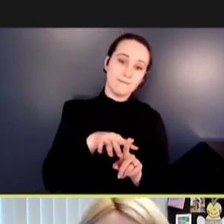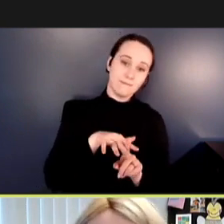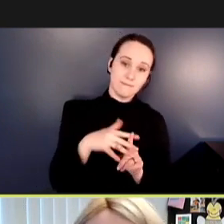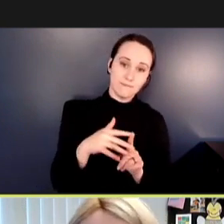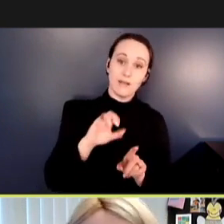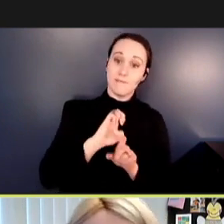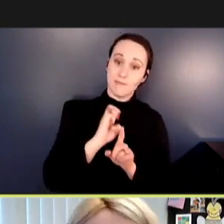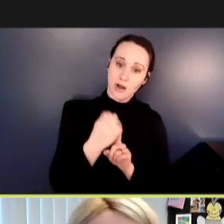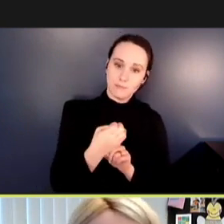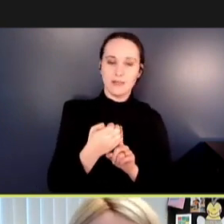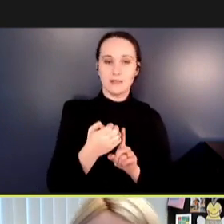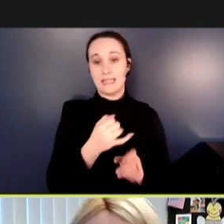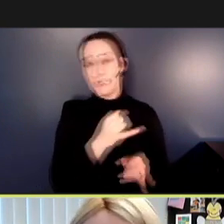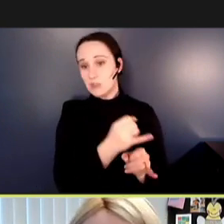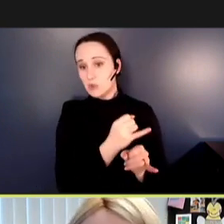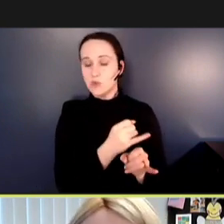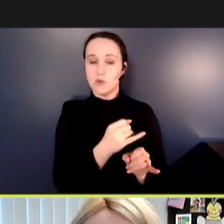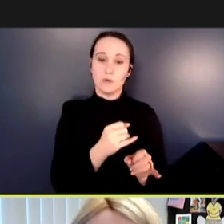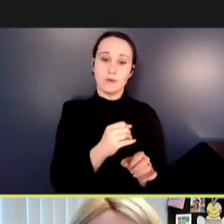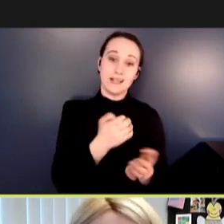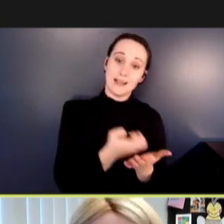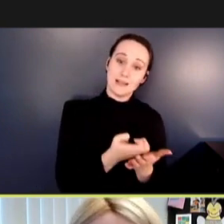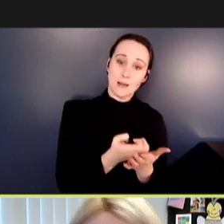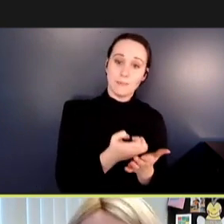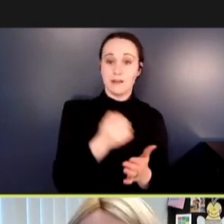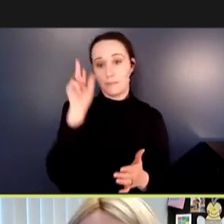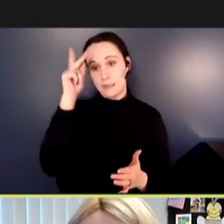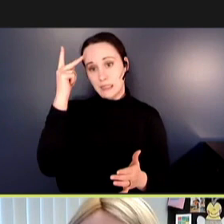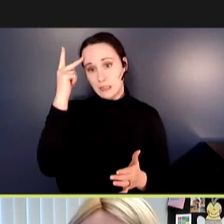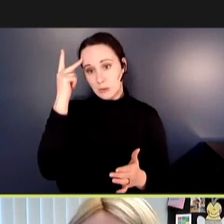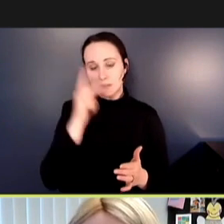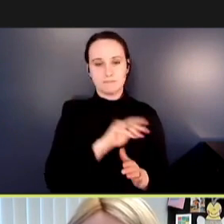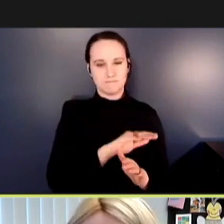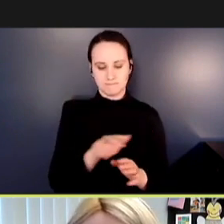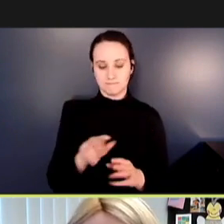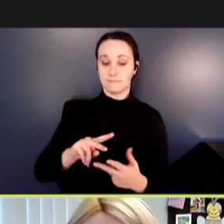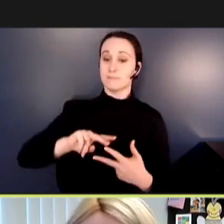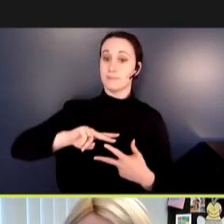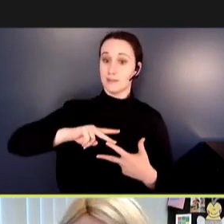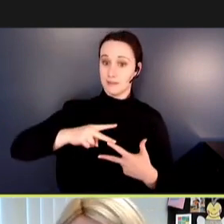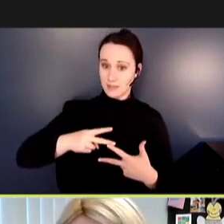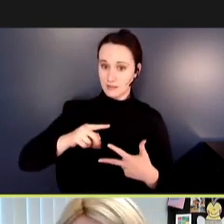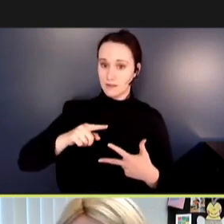economic, and political factor. Second was individual and group influences,